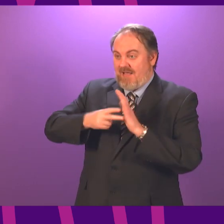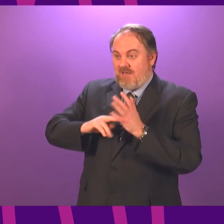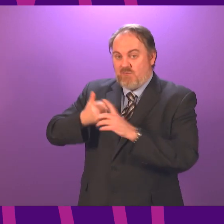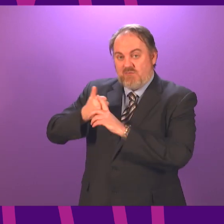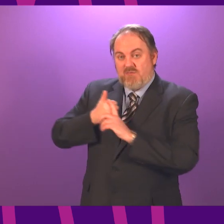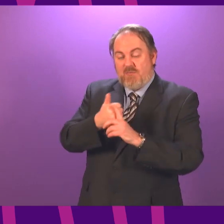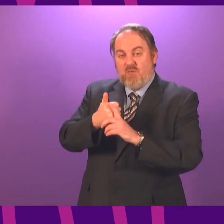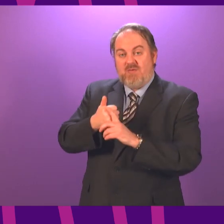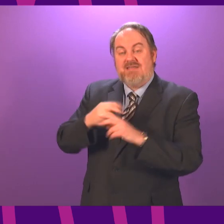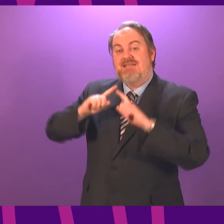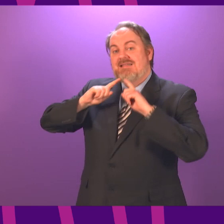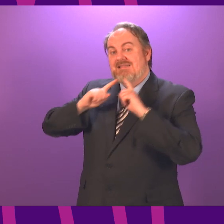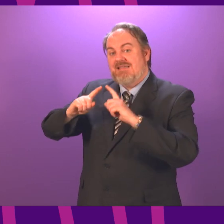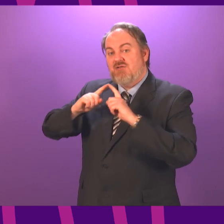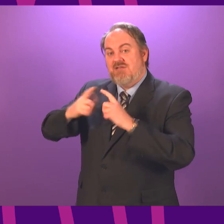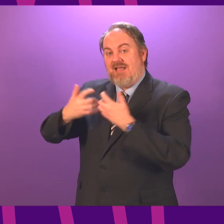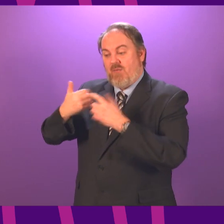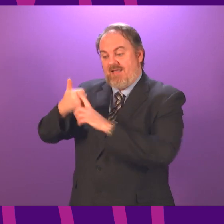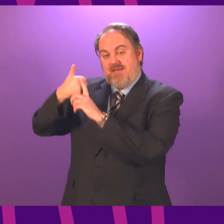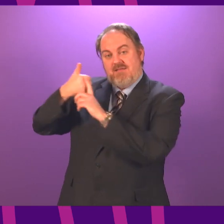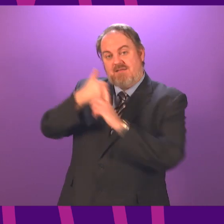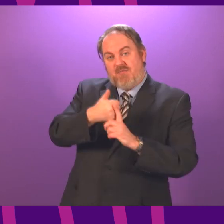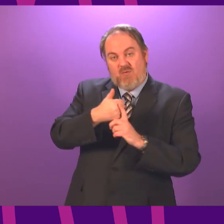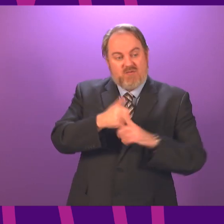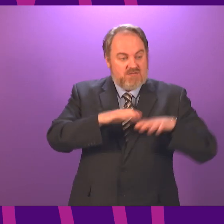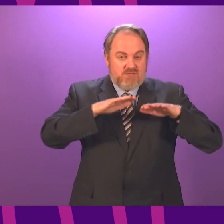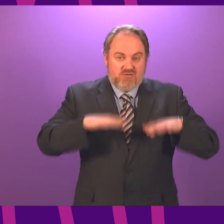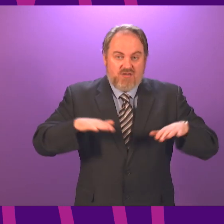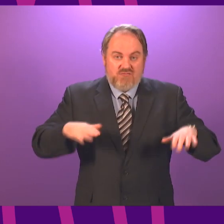with pupils returning to school in a heightened anxiety state, and access to enhanced mental